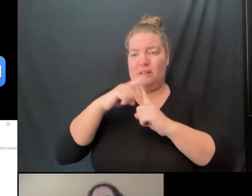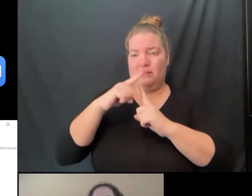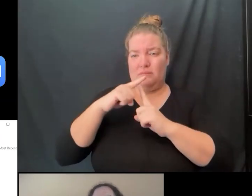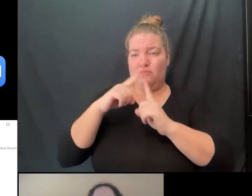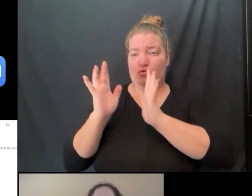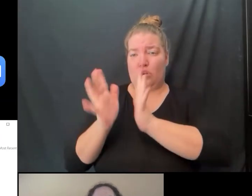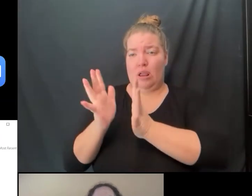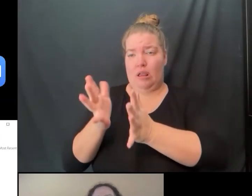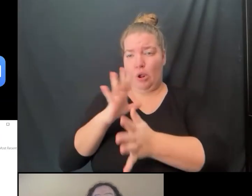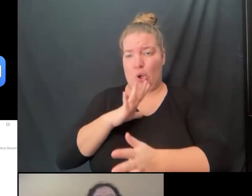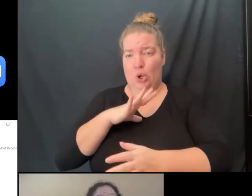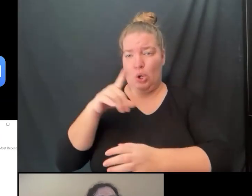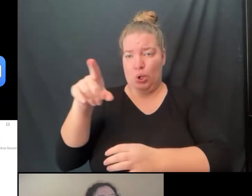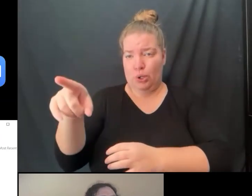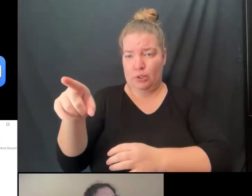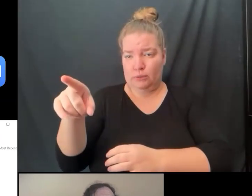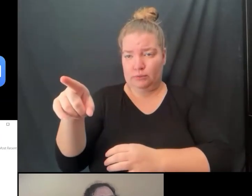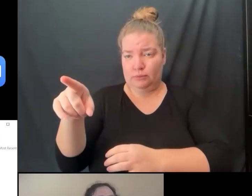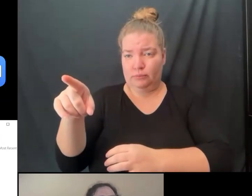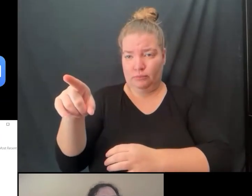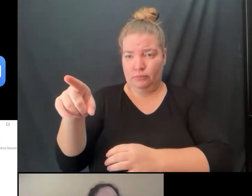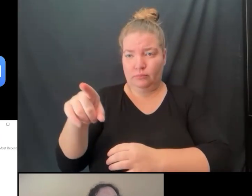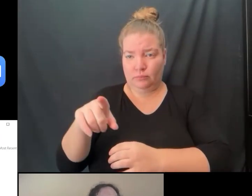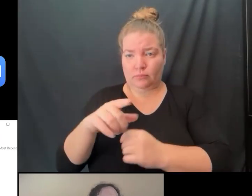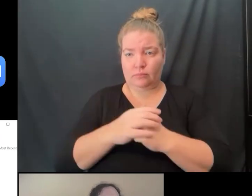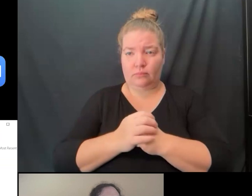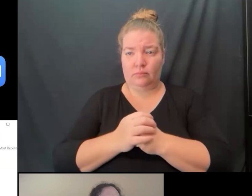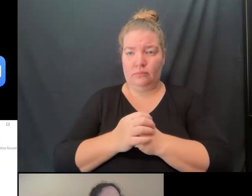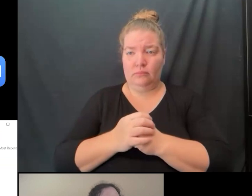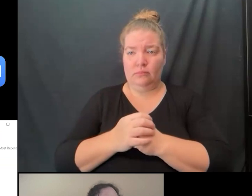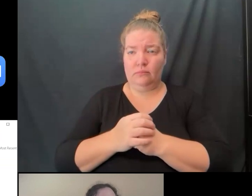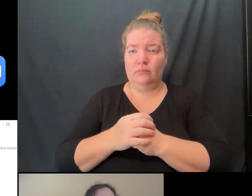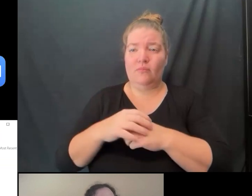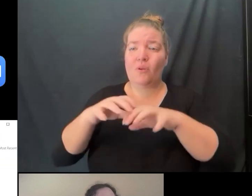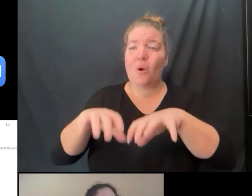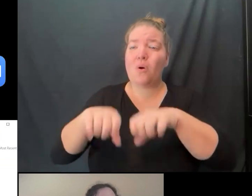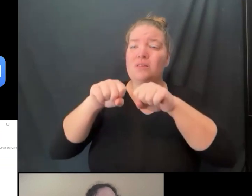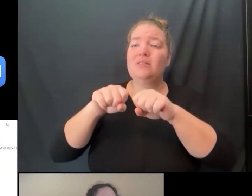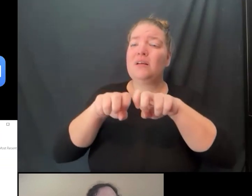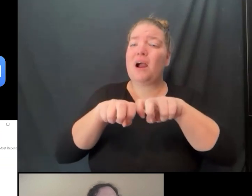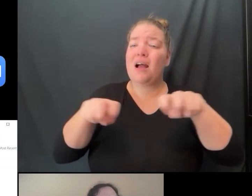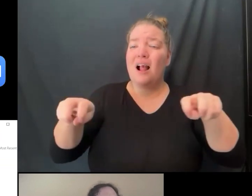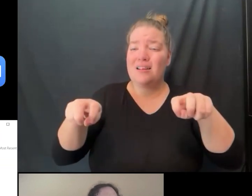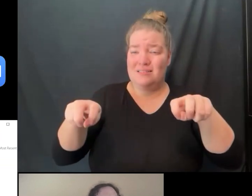to chat just to hosts and panelists. So if you need technical help, please send a message